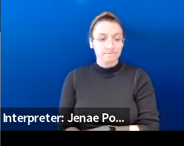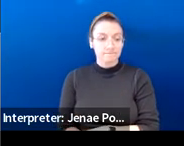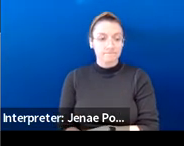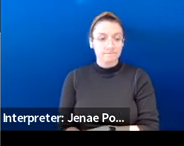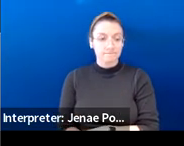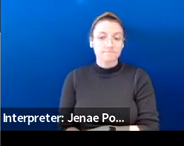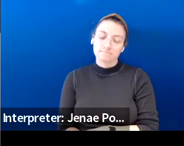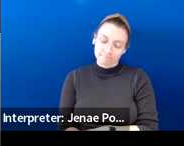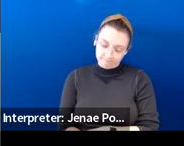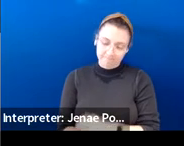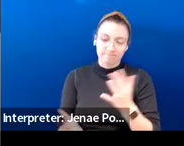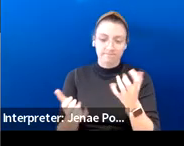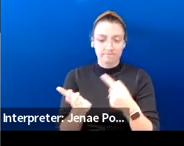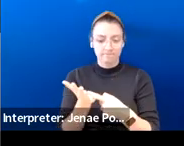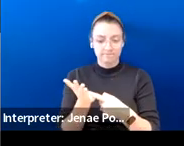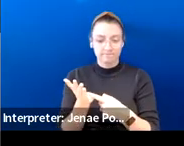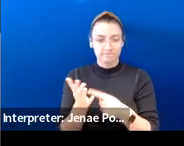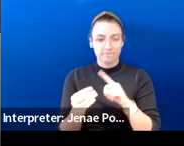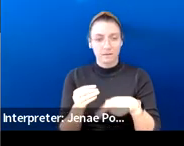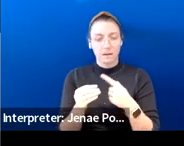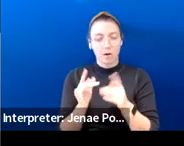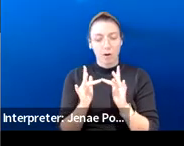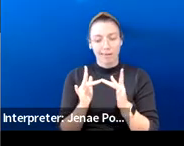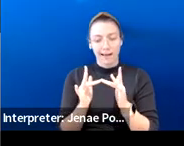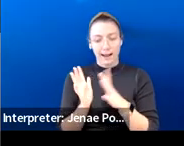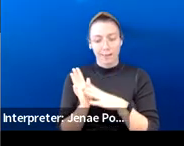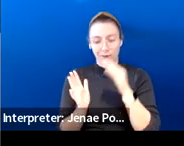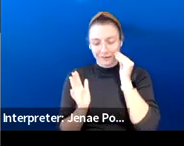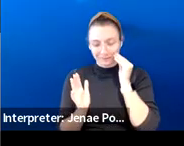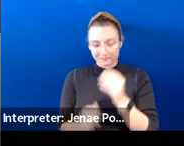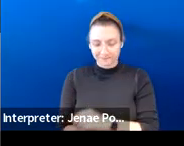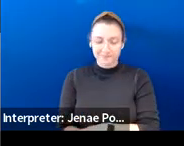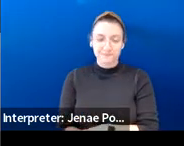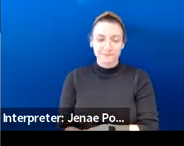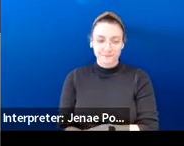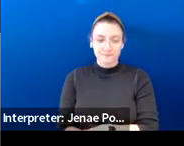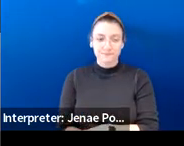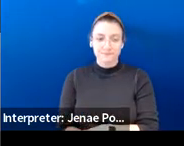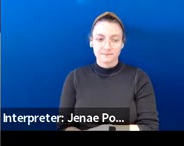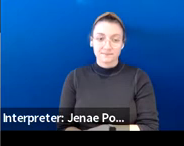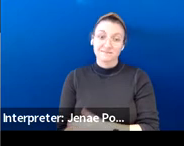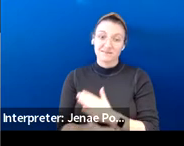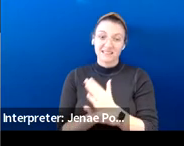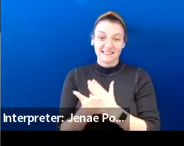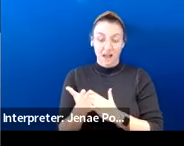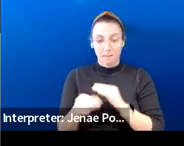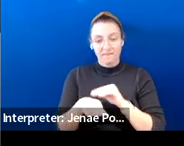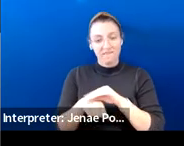Next, I want to talk a little bit about all I learned and I want to talk about some of the facts, like, for example,